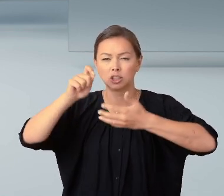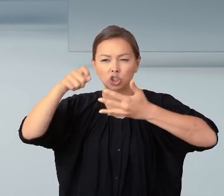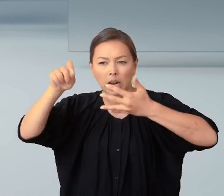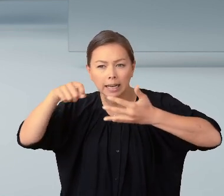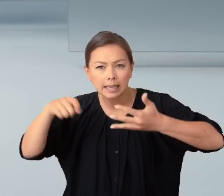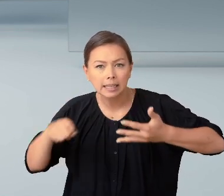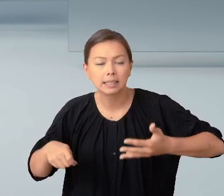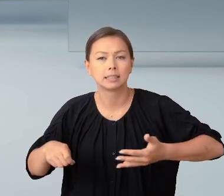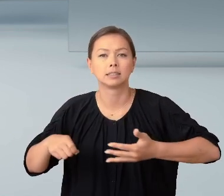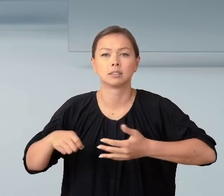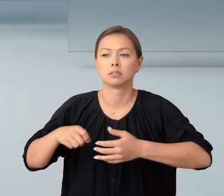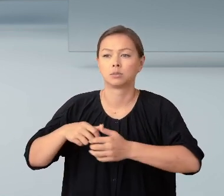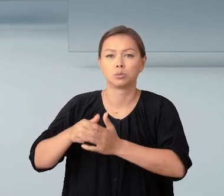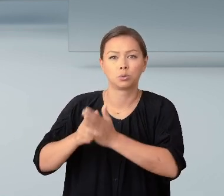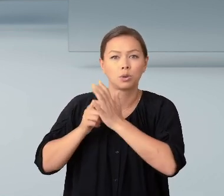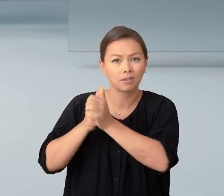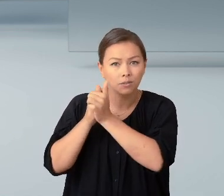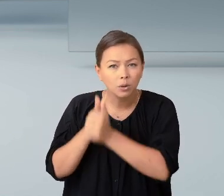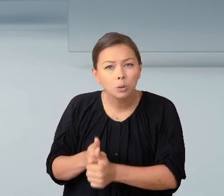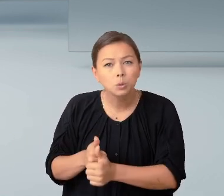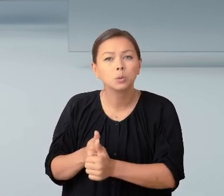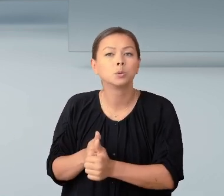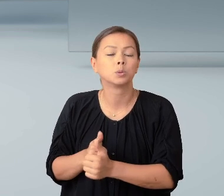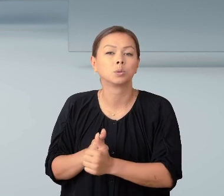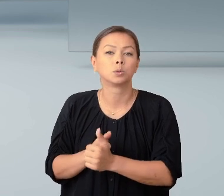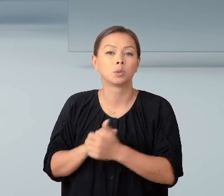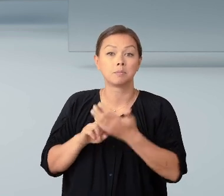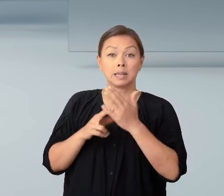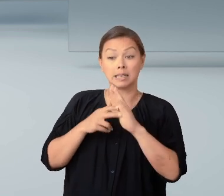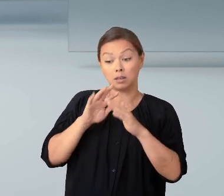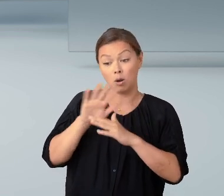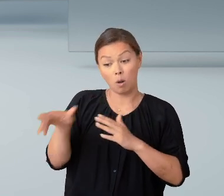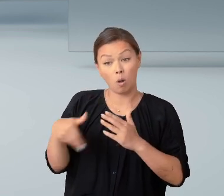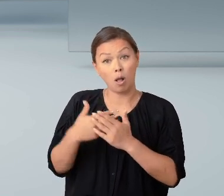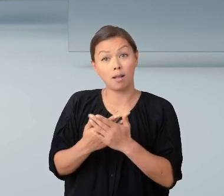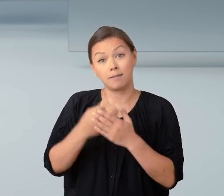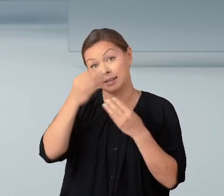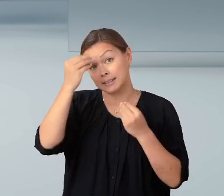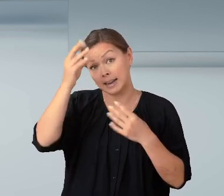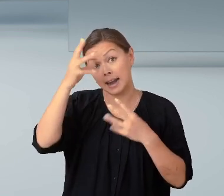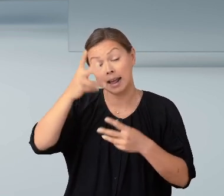right now. And none of this data is being trained on any AI foundational